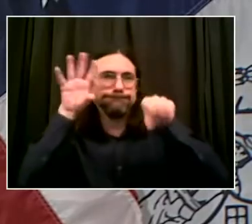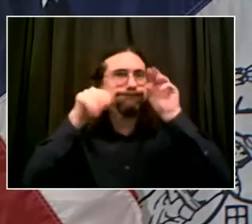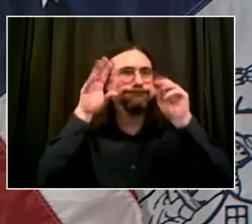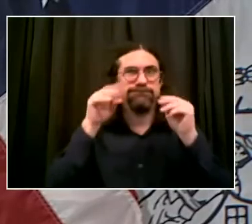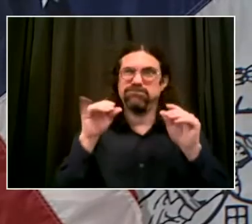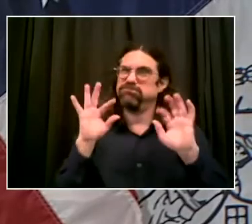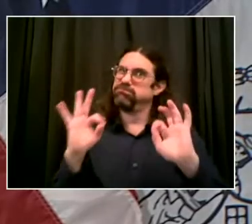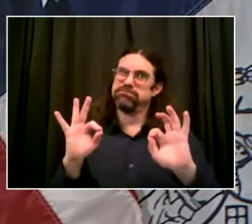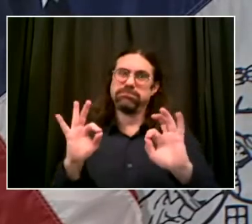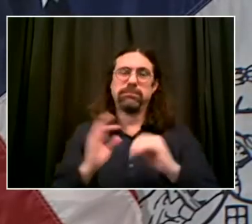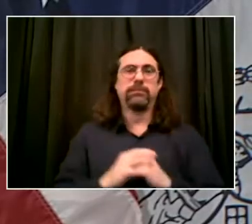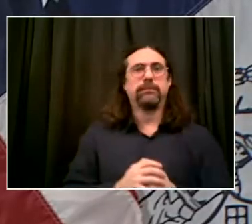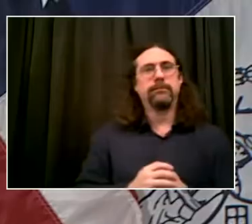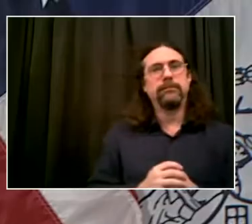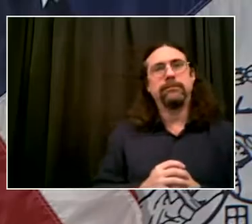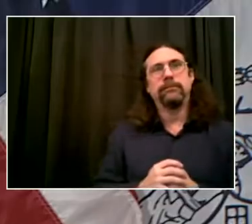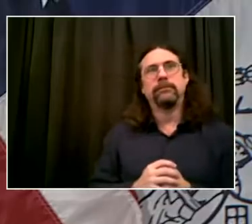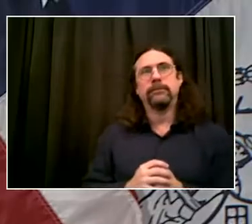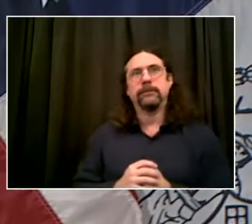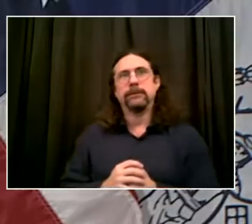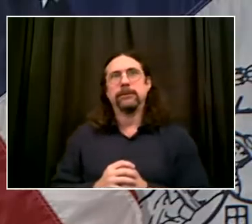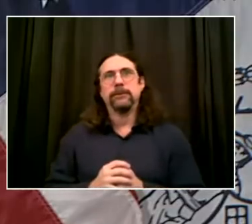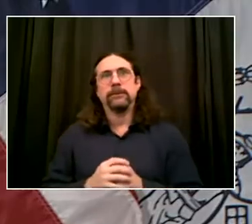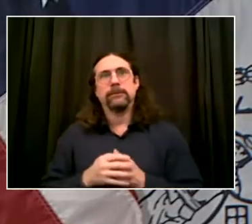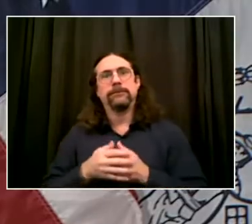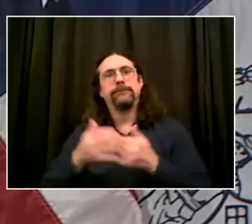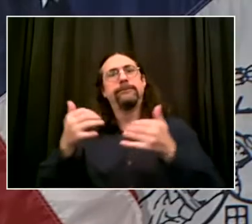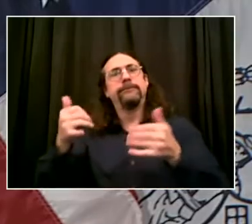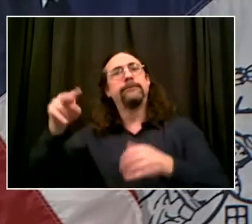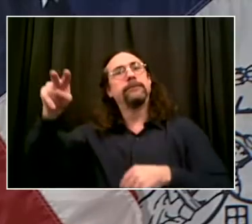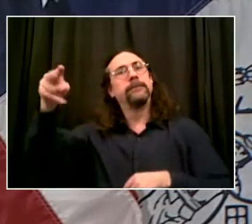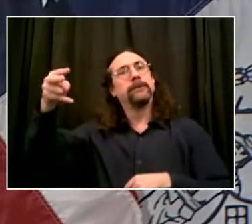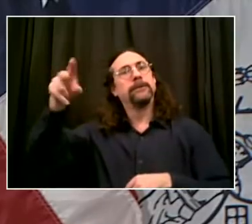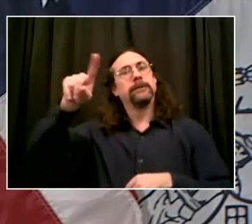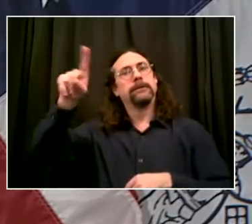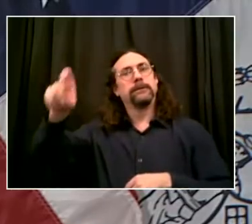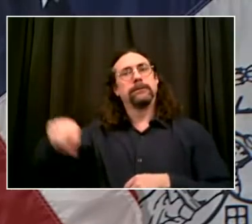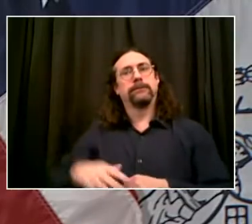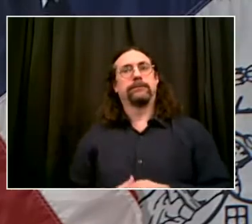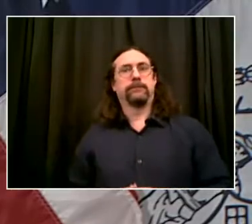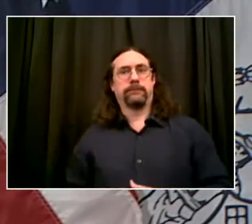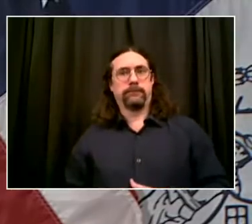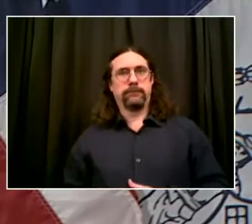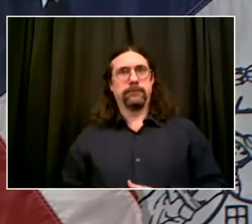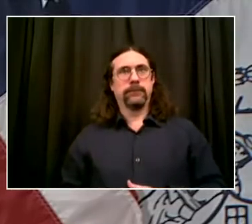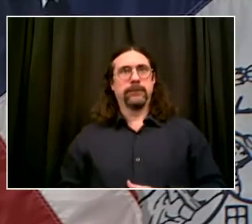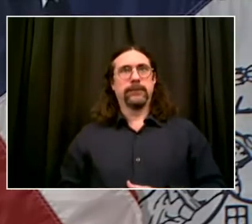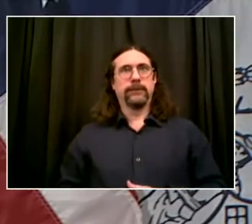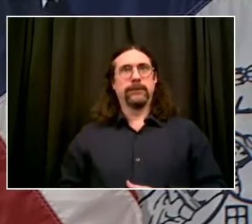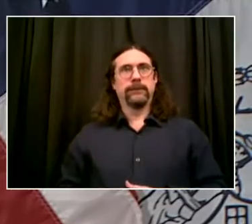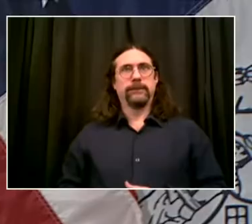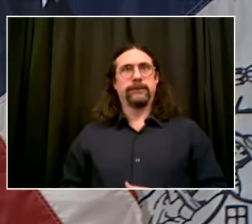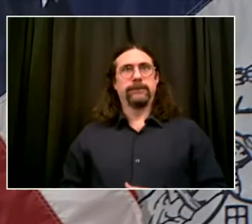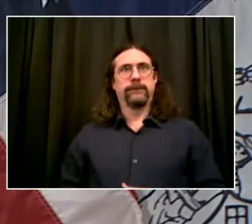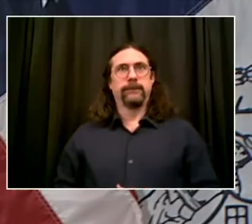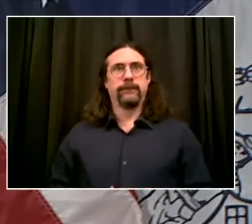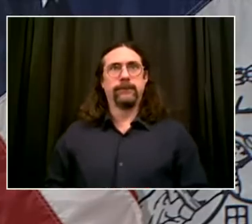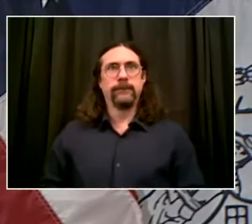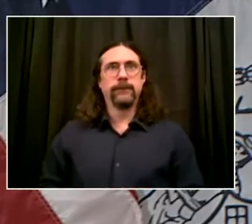GO AHEAD JESSICA. Reporter: ALSO WANTED TO KNOW W HWERE YOU'RE GETTING